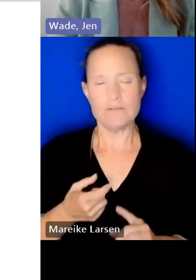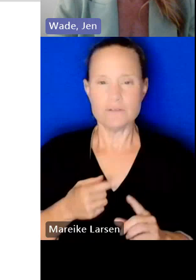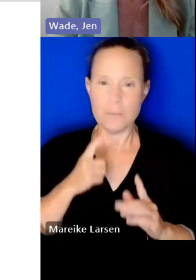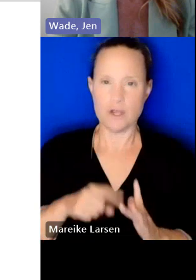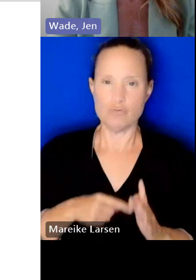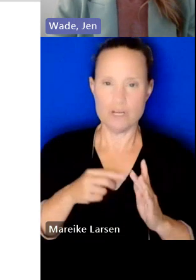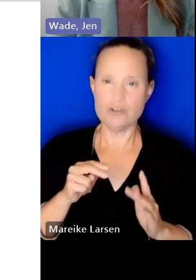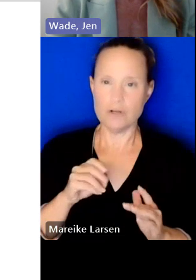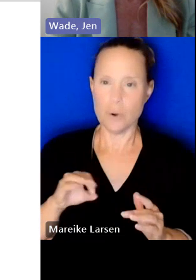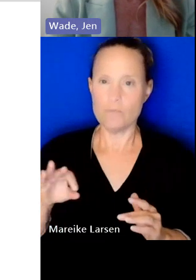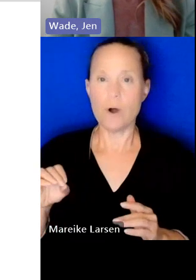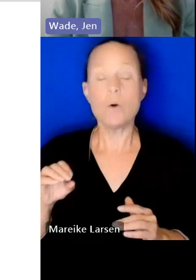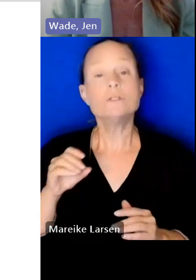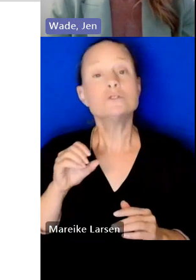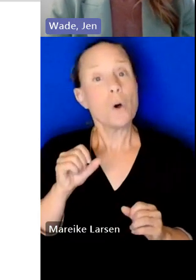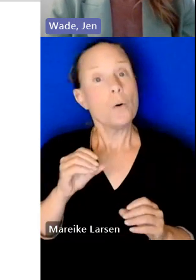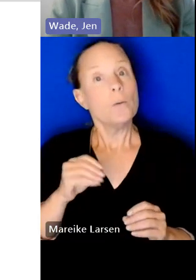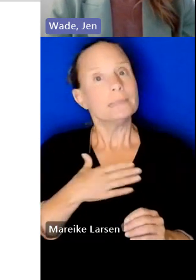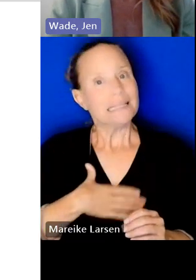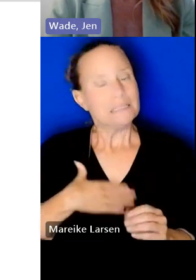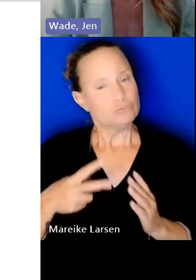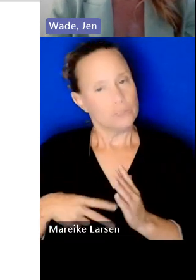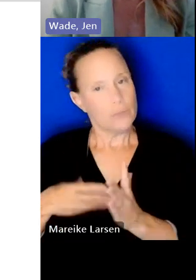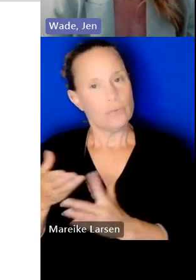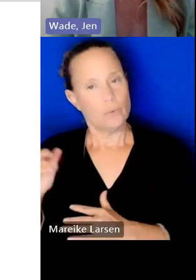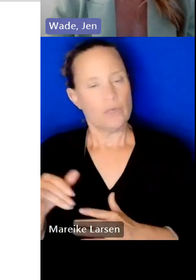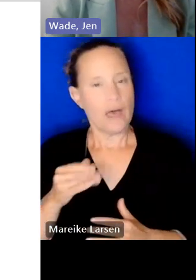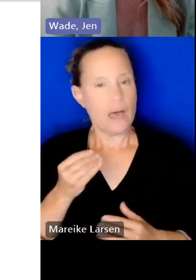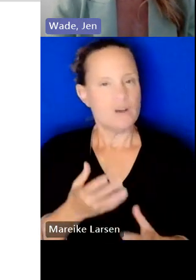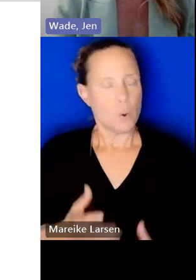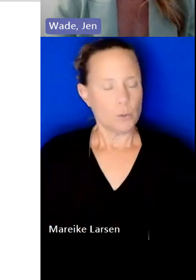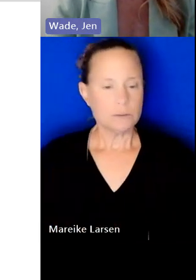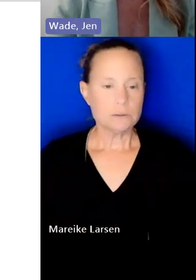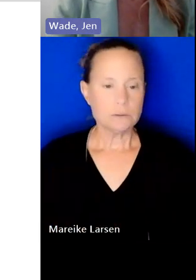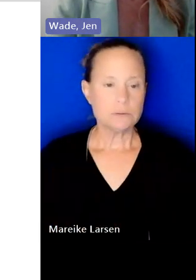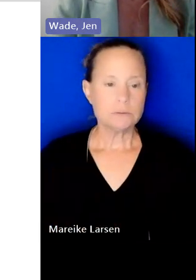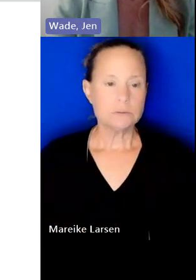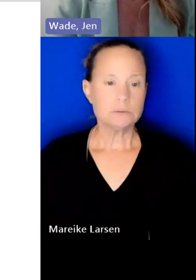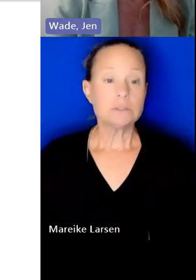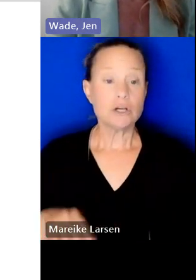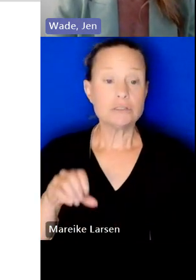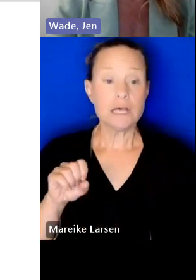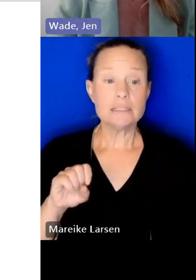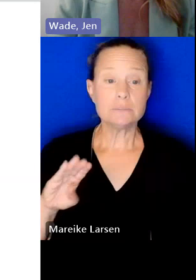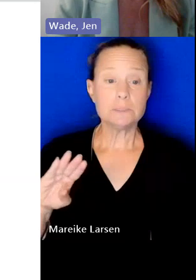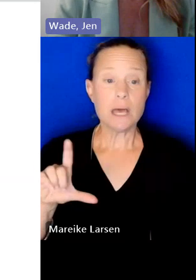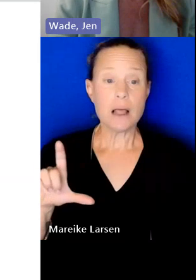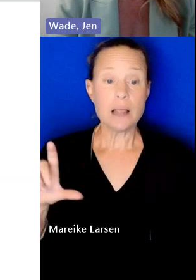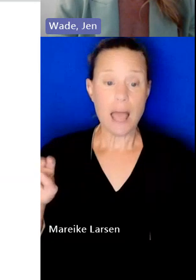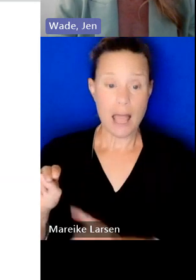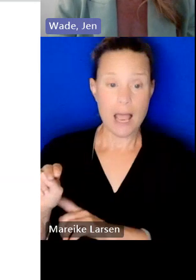so it is imperative that you read through that restructuring policy. Notice there is an sbln understanding the bead restructuring policy.